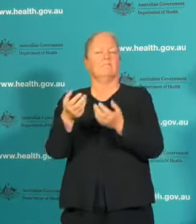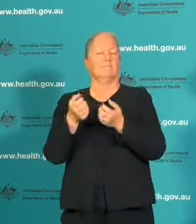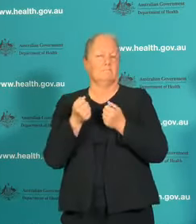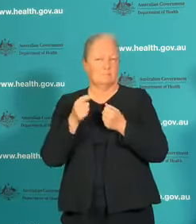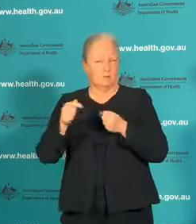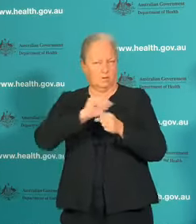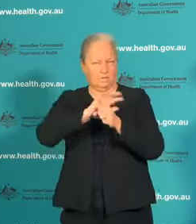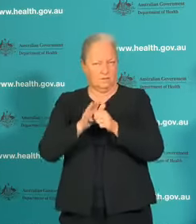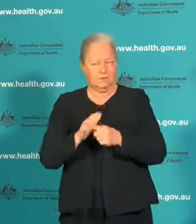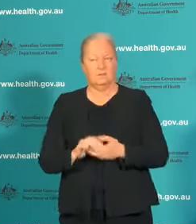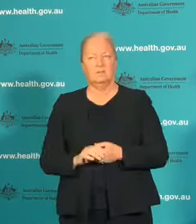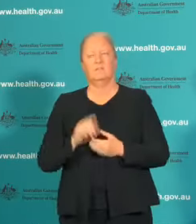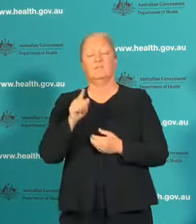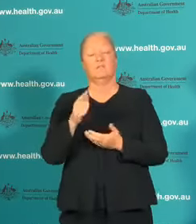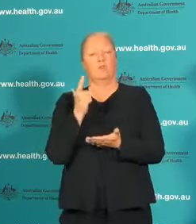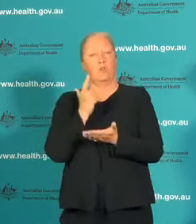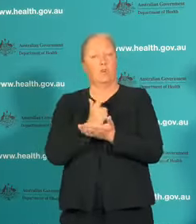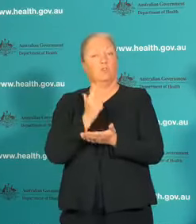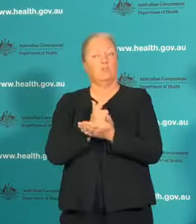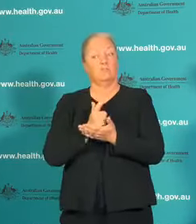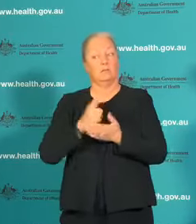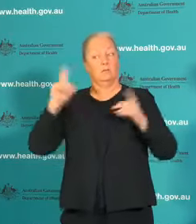This is a significant reduction since 10 days ago